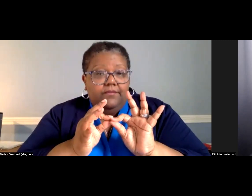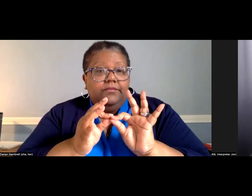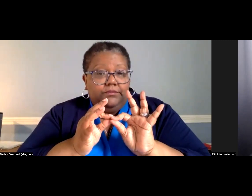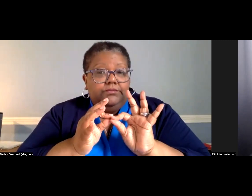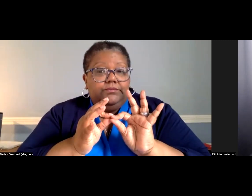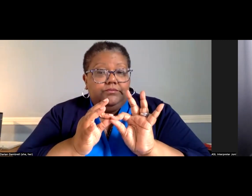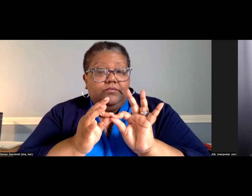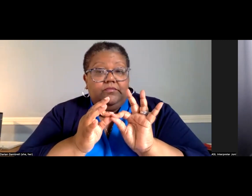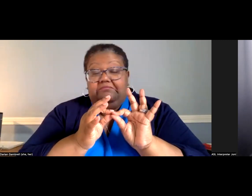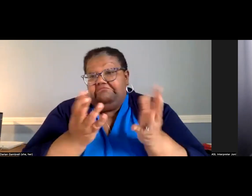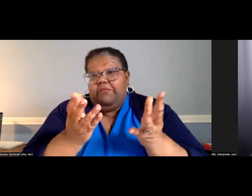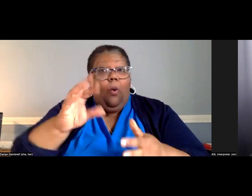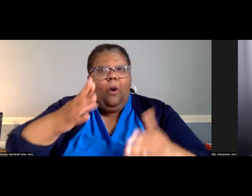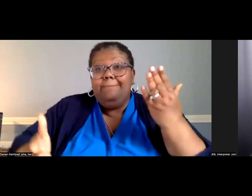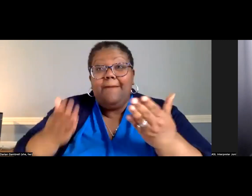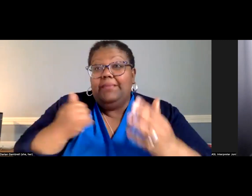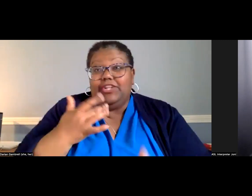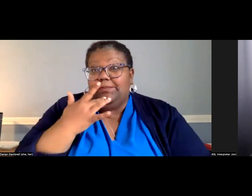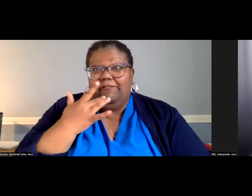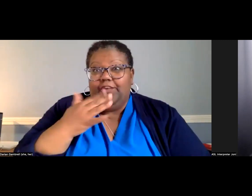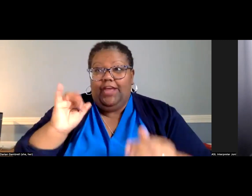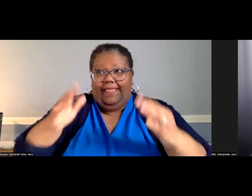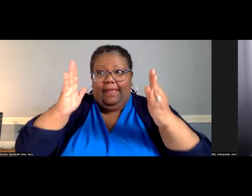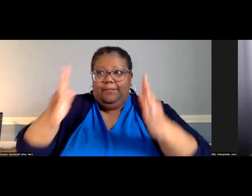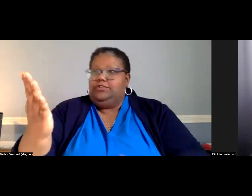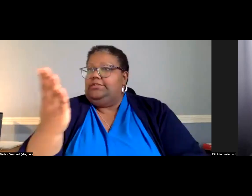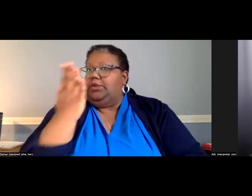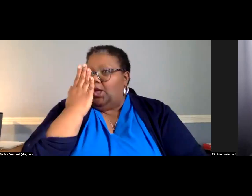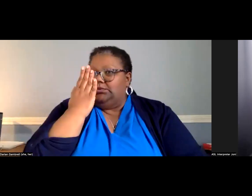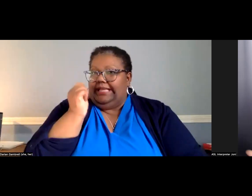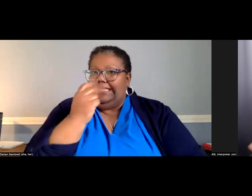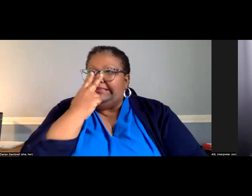others might prefer a close Vision interpreter well where The Interpreter will need to stand